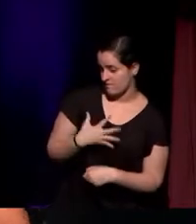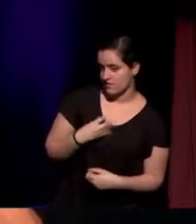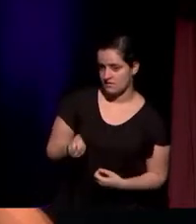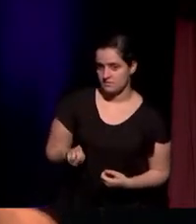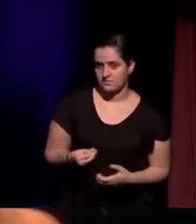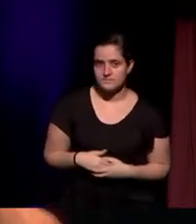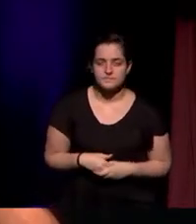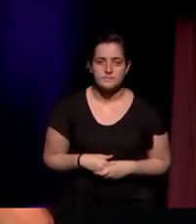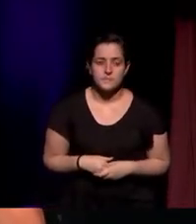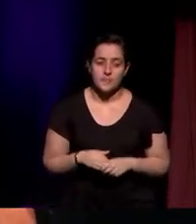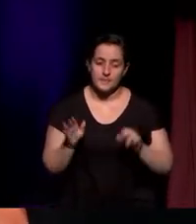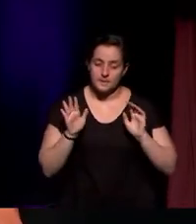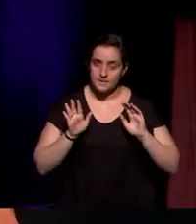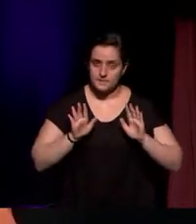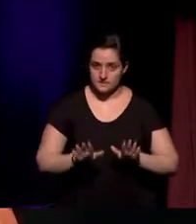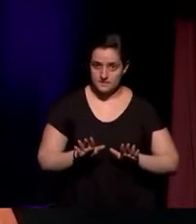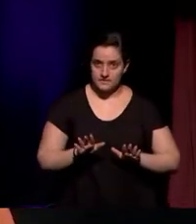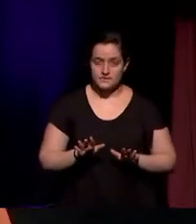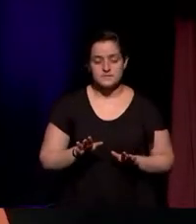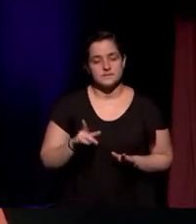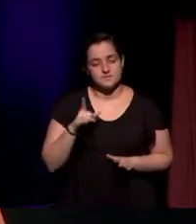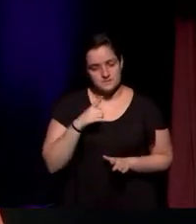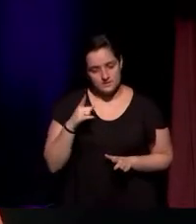but there is a change too.